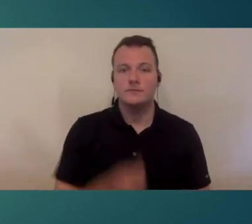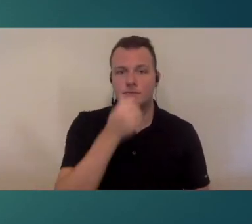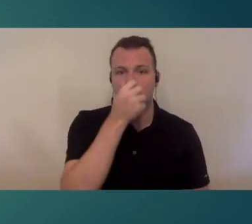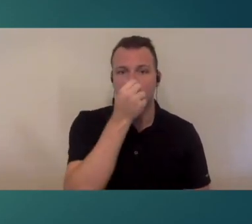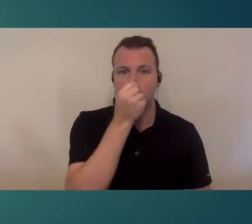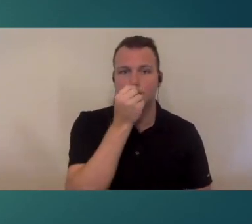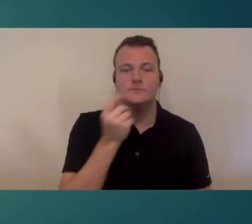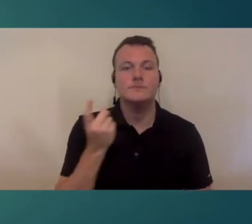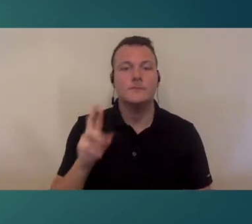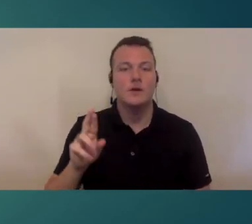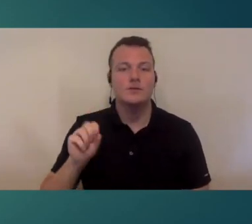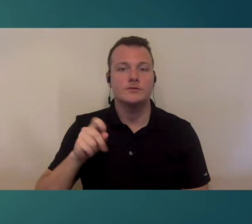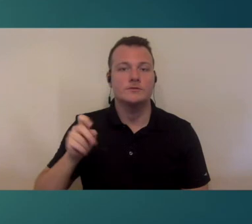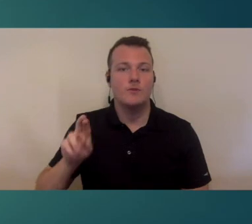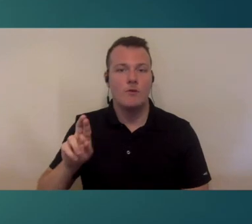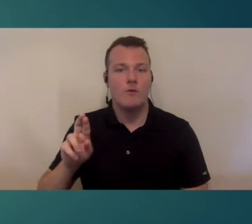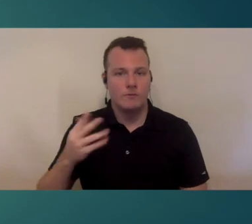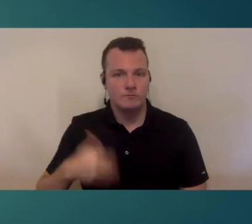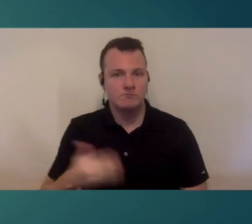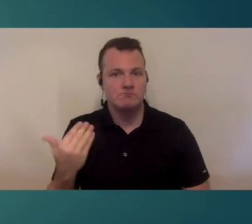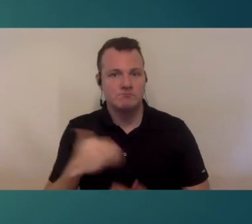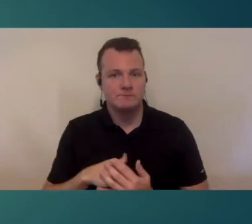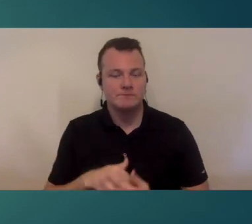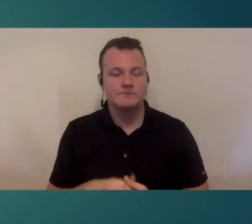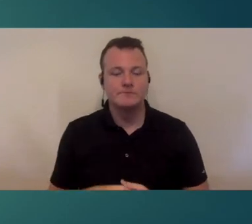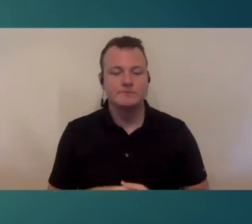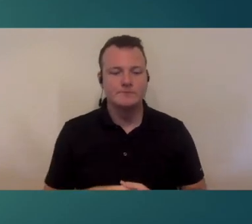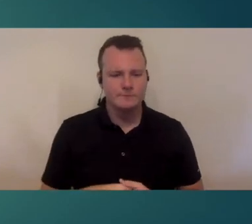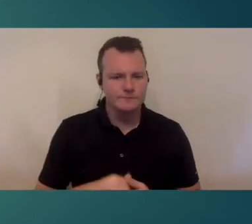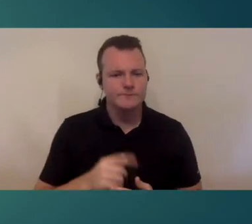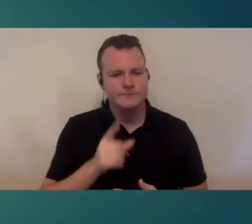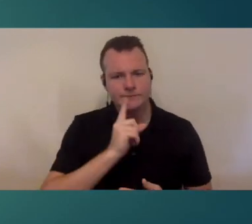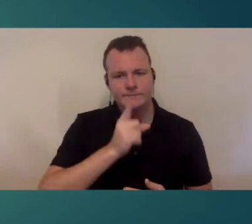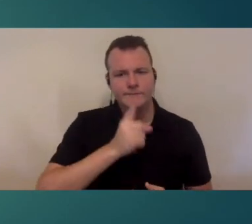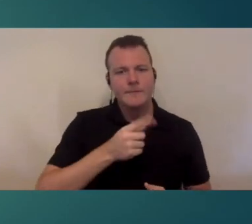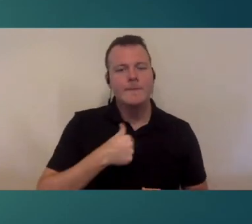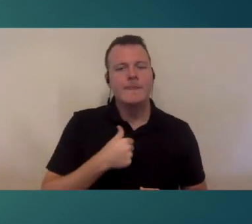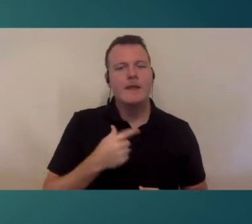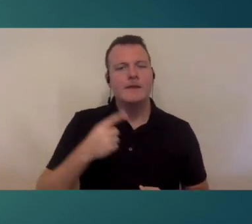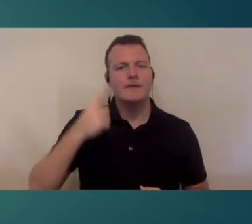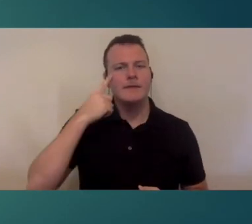Sure so this is Dr. Spoor again. You definitely, I would say, the couple things